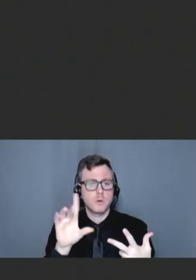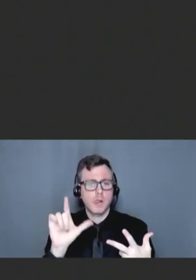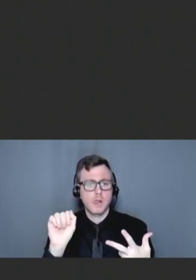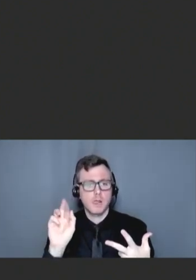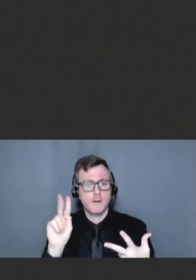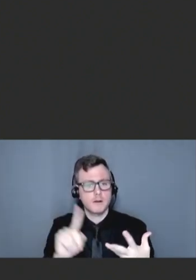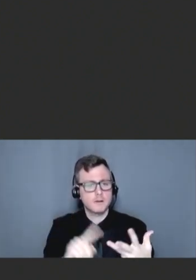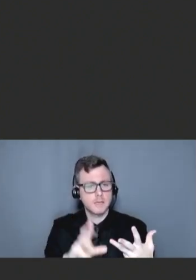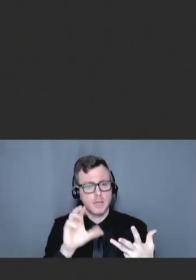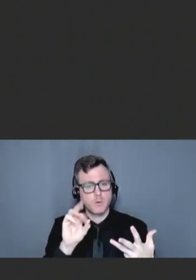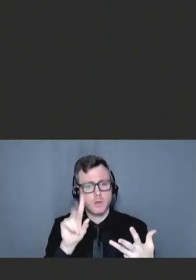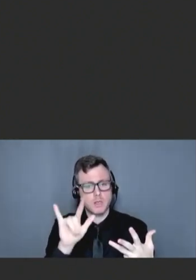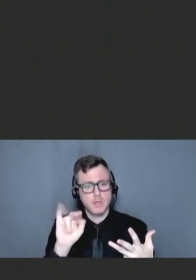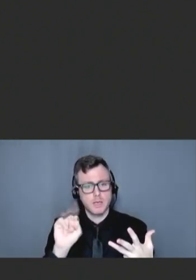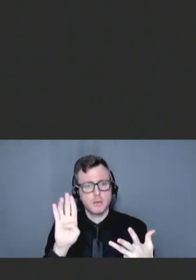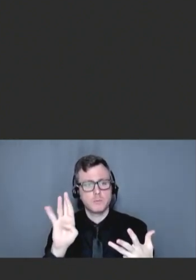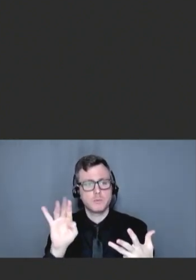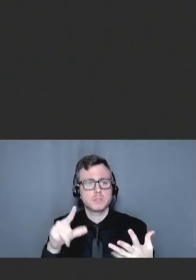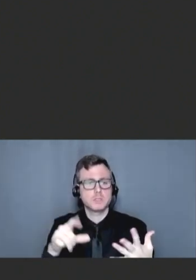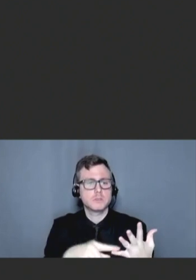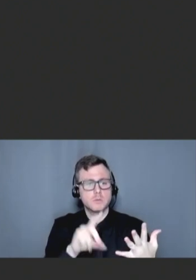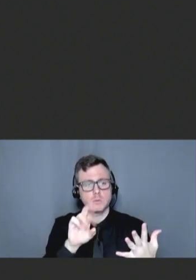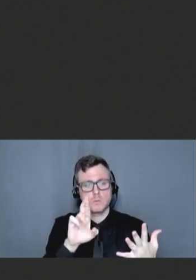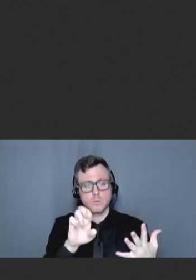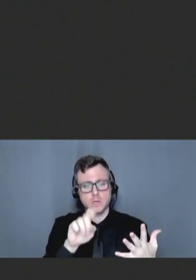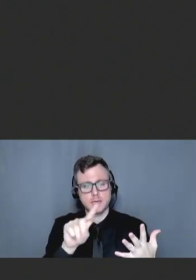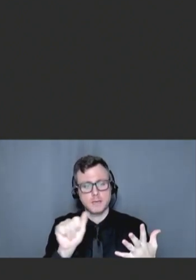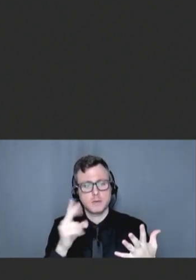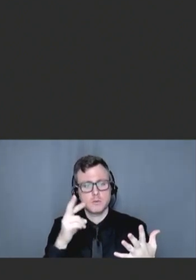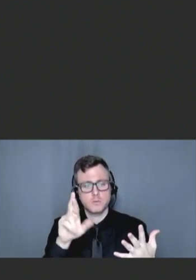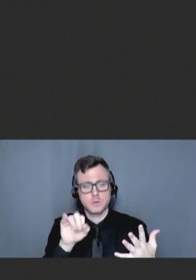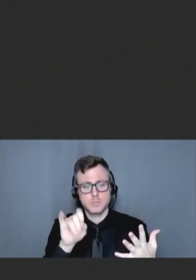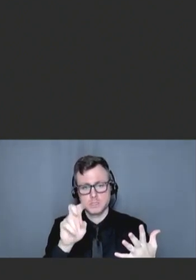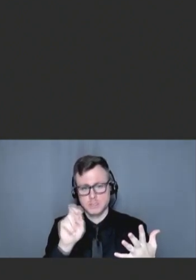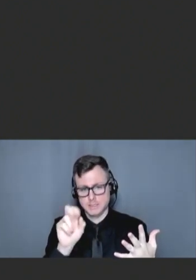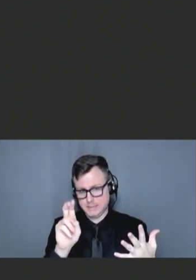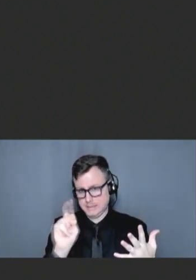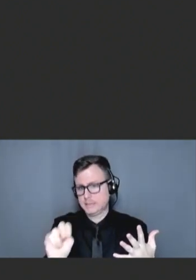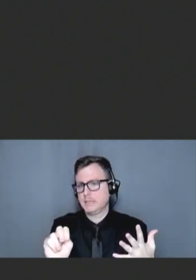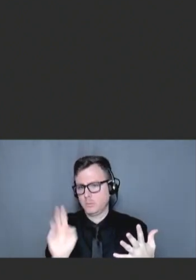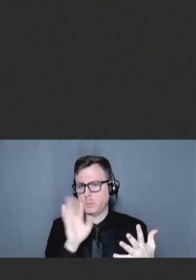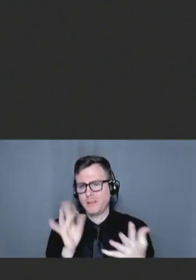Bridges and Dr. Loretta Christensen will also be on the line for questions.